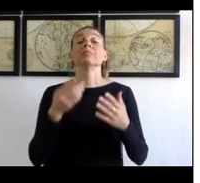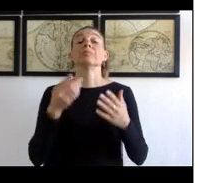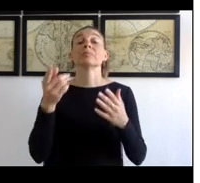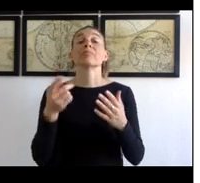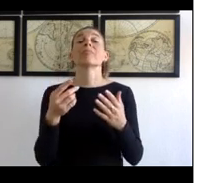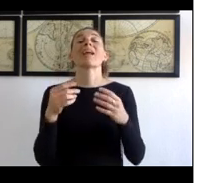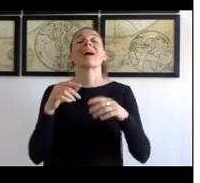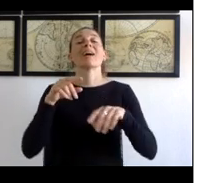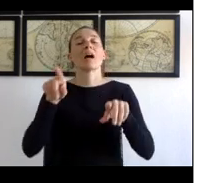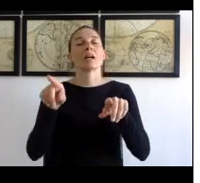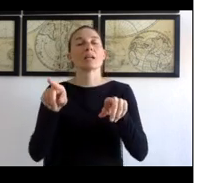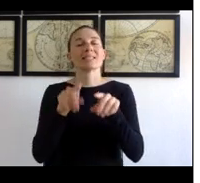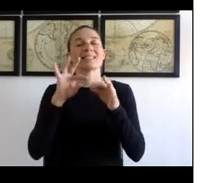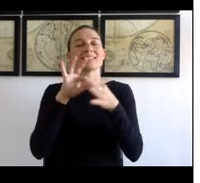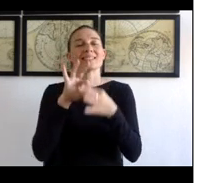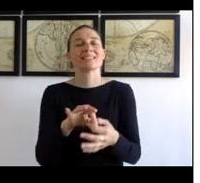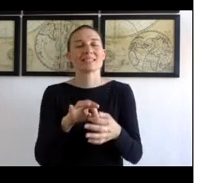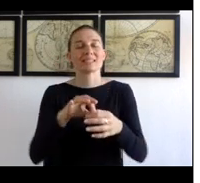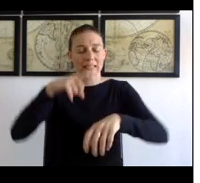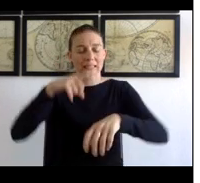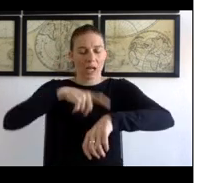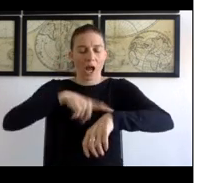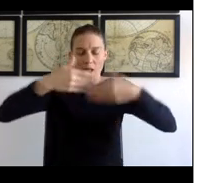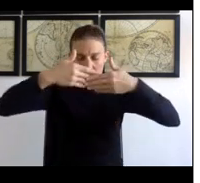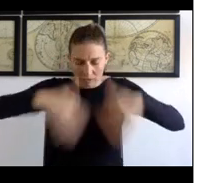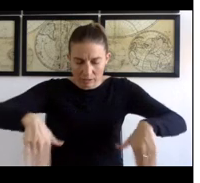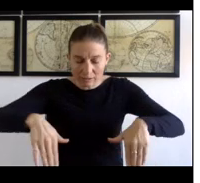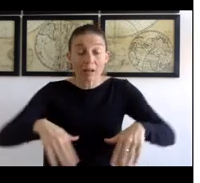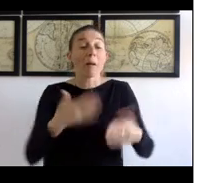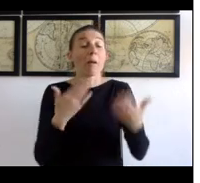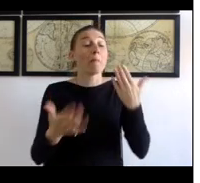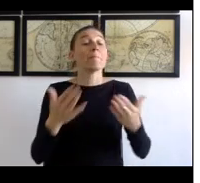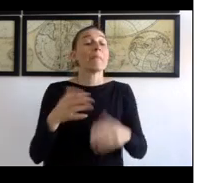for identifying persons with disabilities.